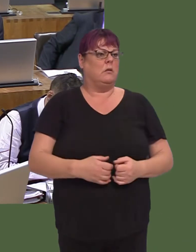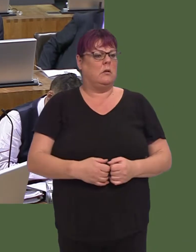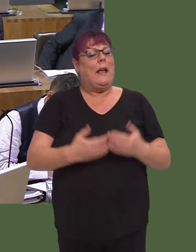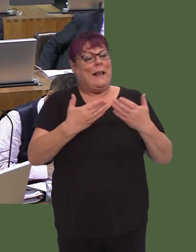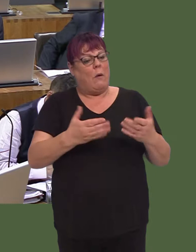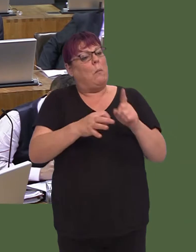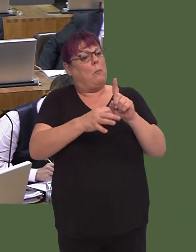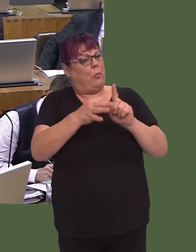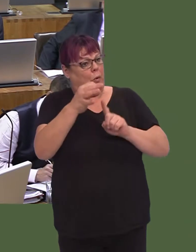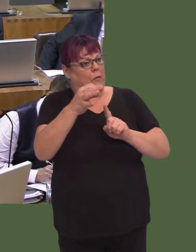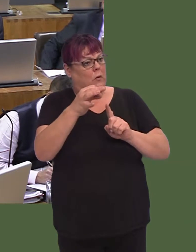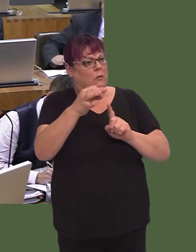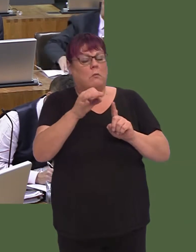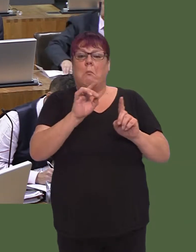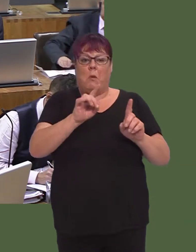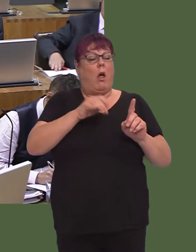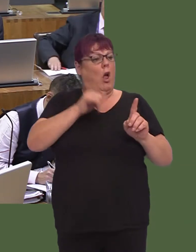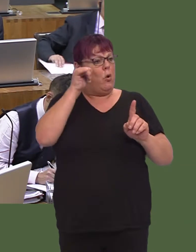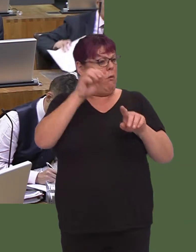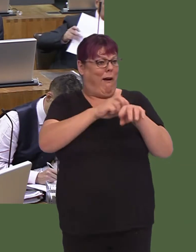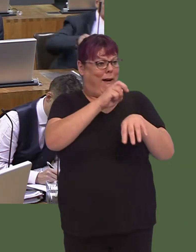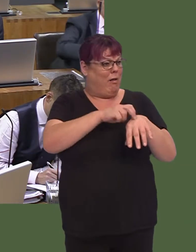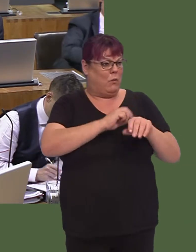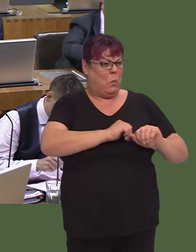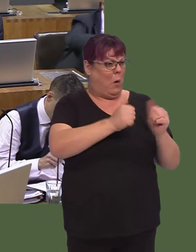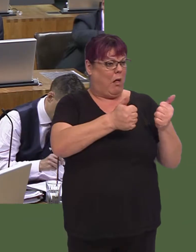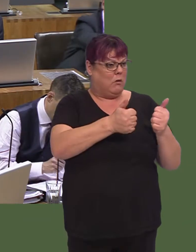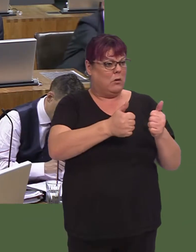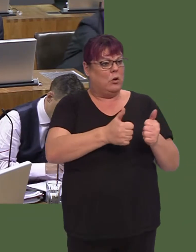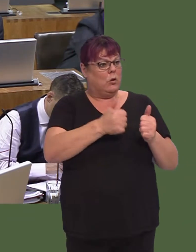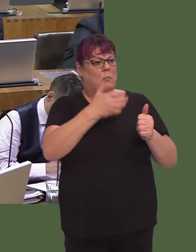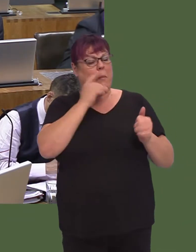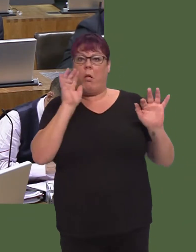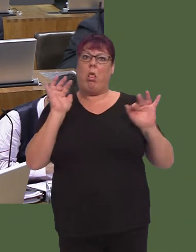Yes, things have improved, but I know Ireland very, very well: it does do well economically,